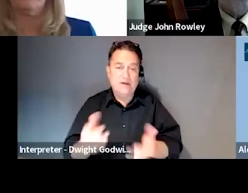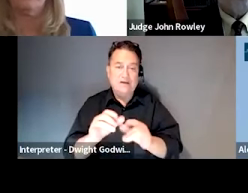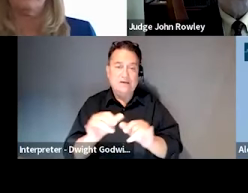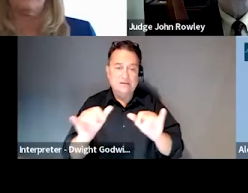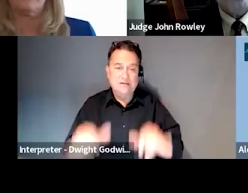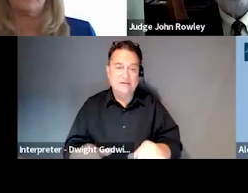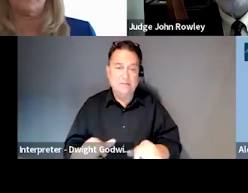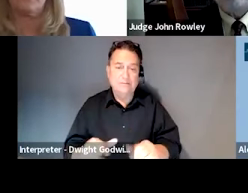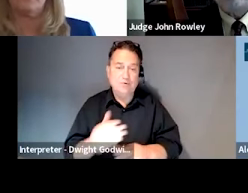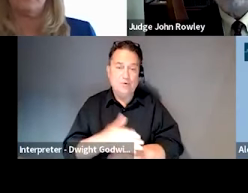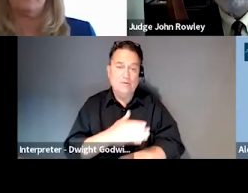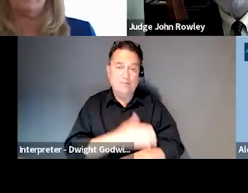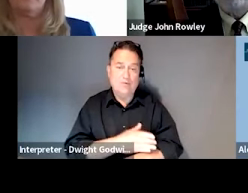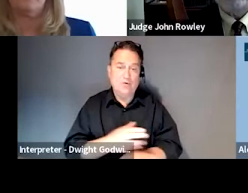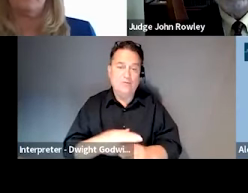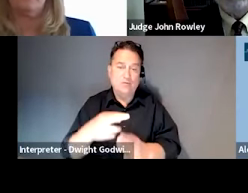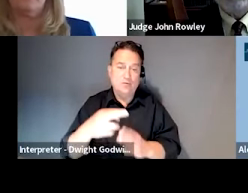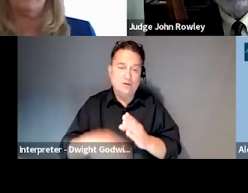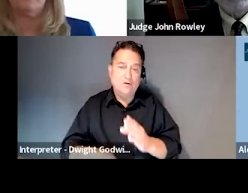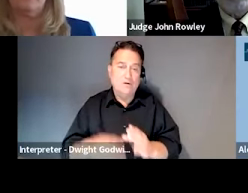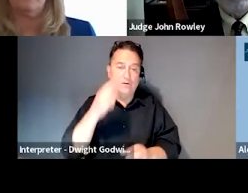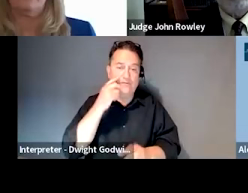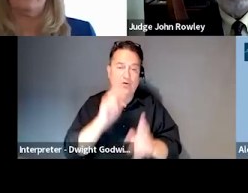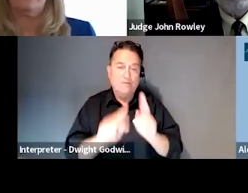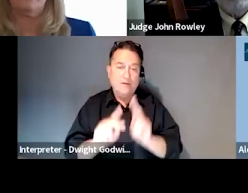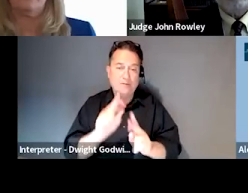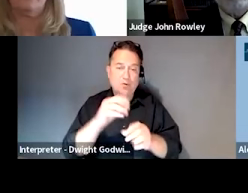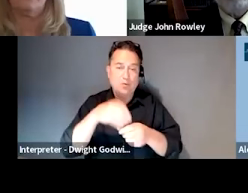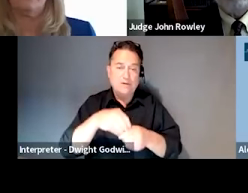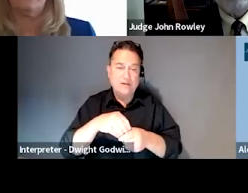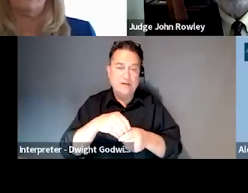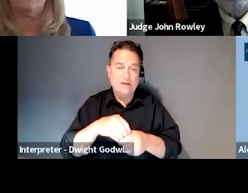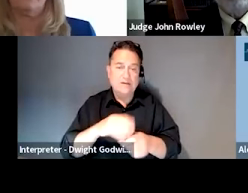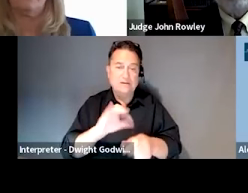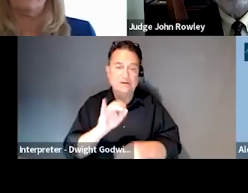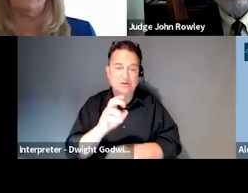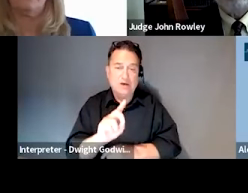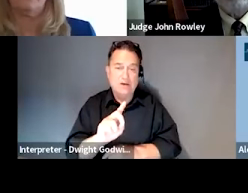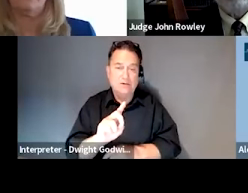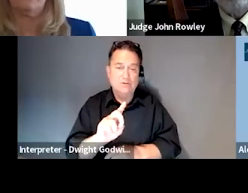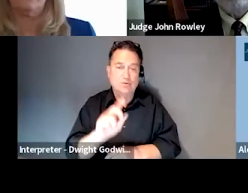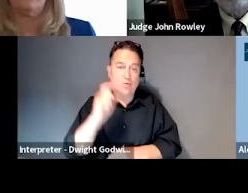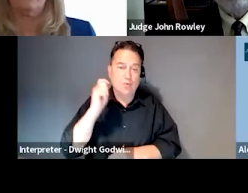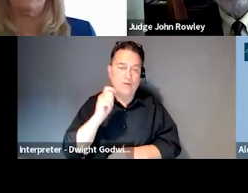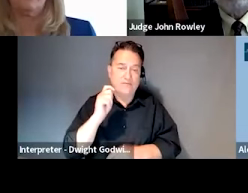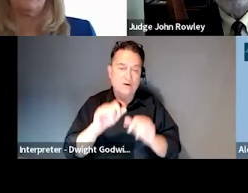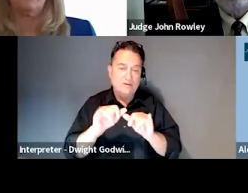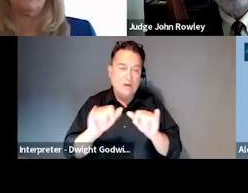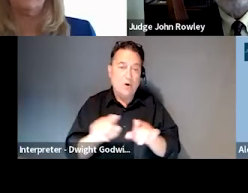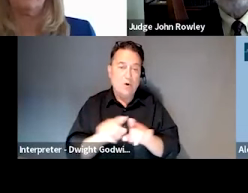of families within the child welfare system affected by substance use disorders. She's also served as a Change Leader